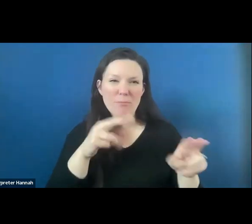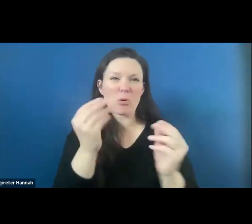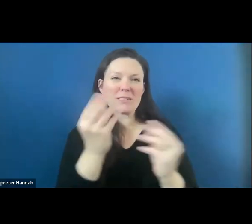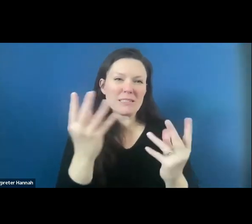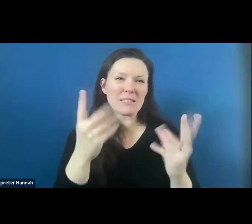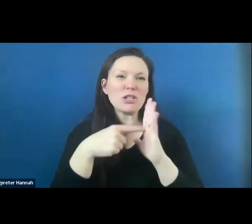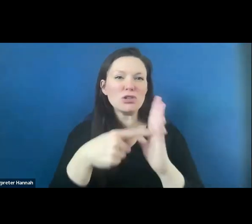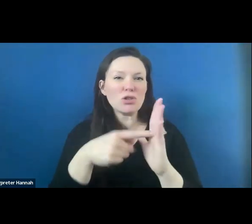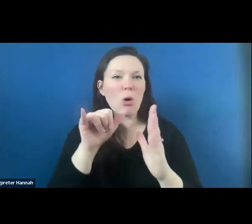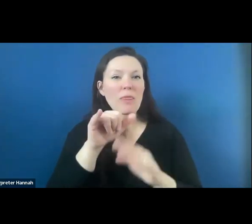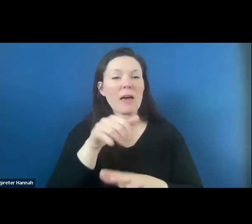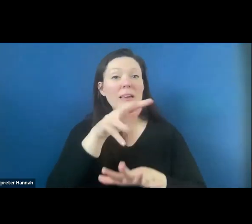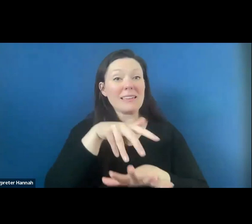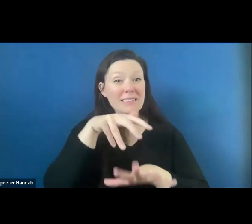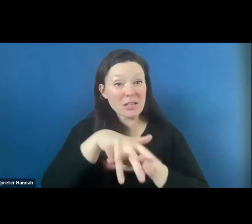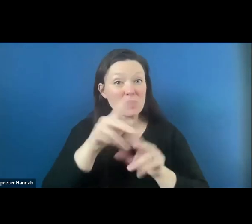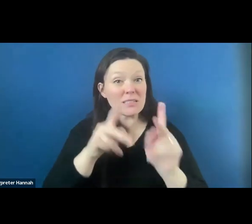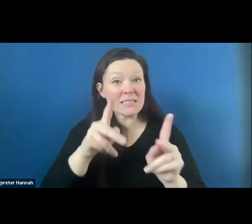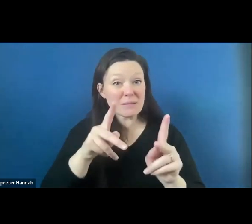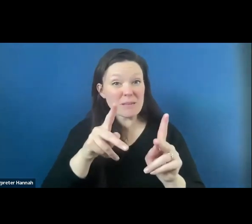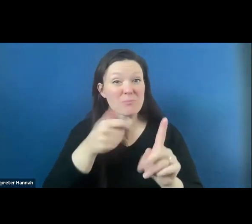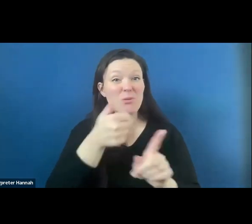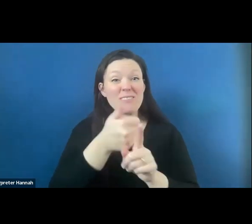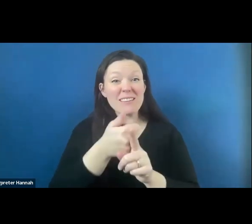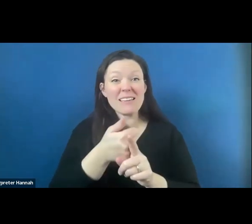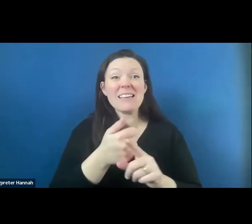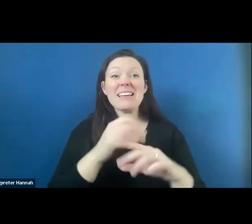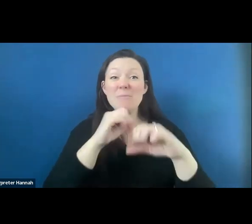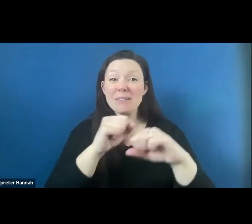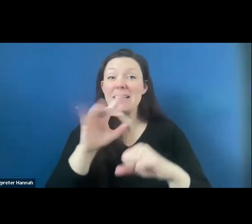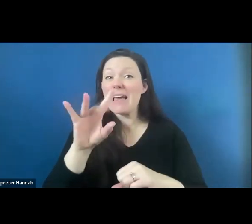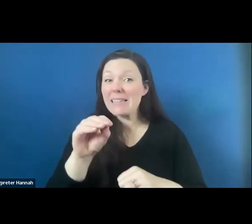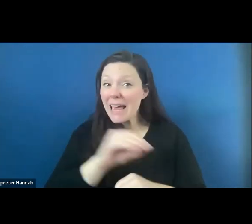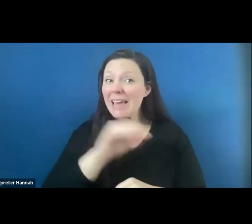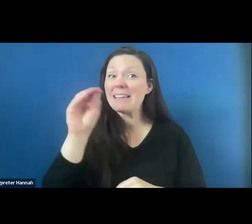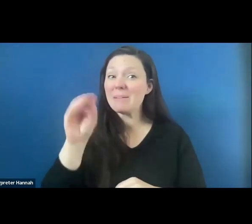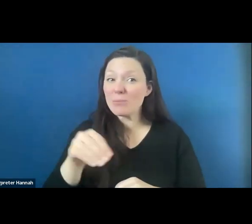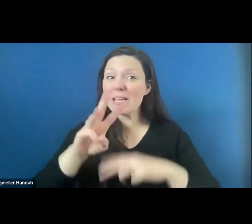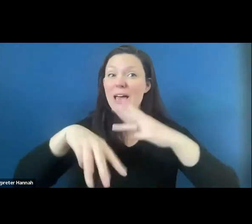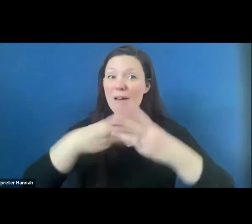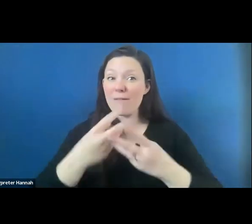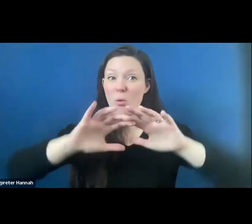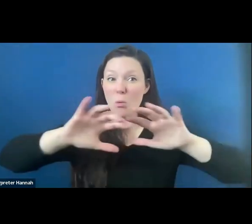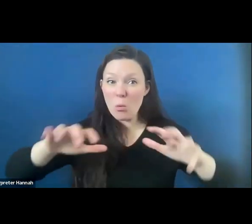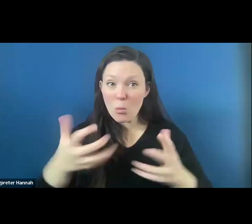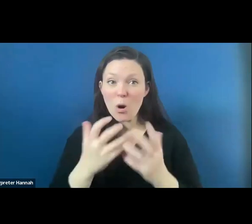globally actually protect 80% of the world's biodiversity. And so we truly are that last barrier.